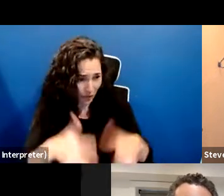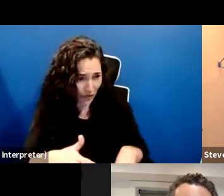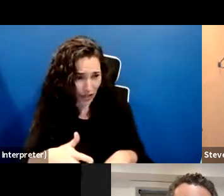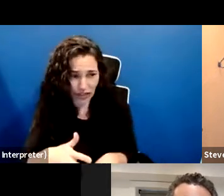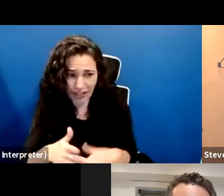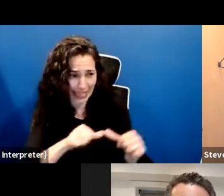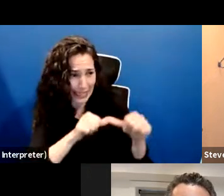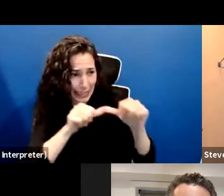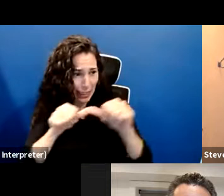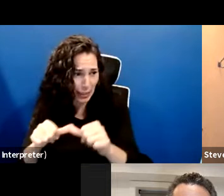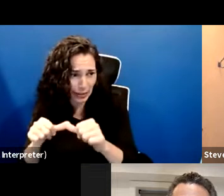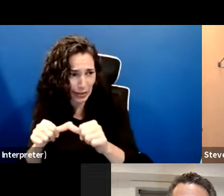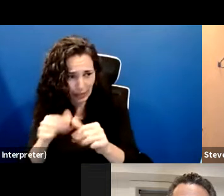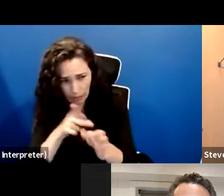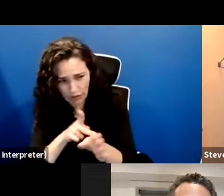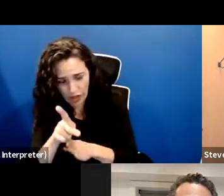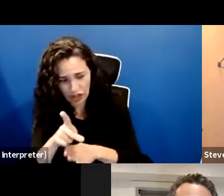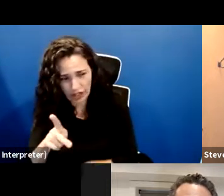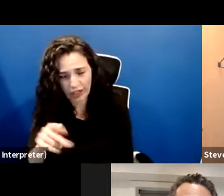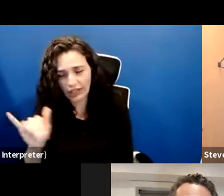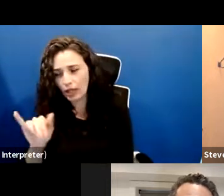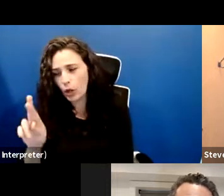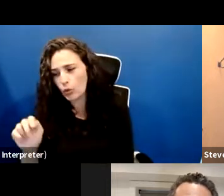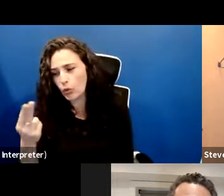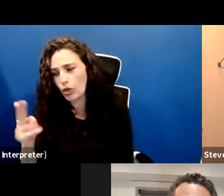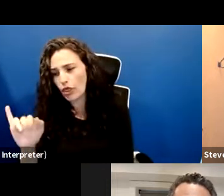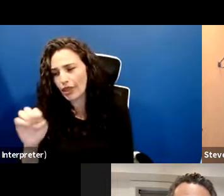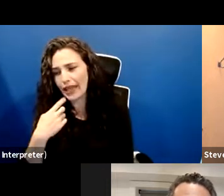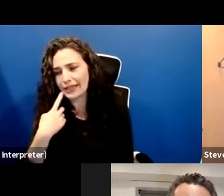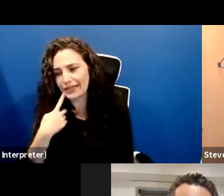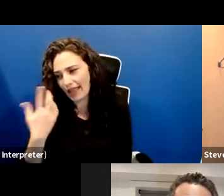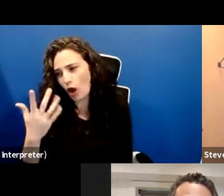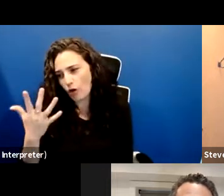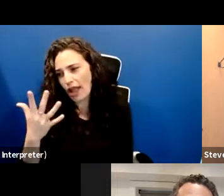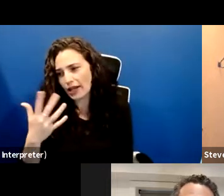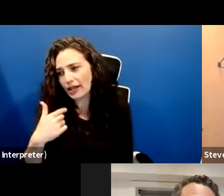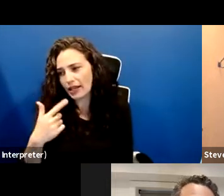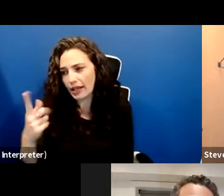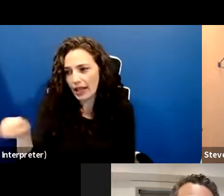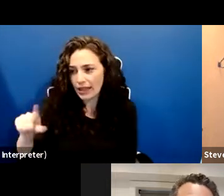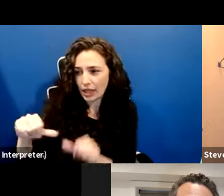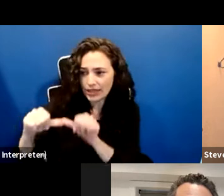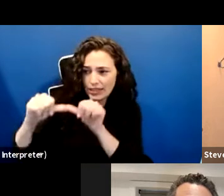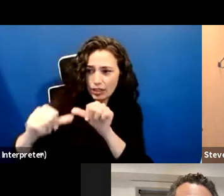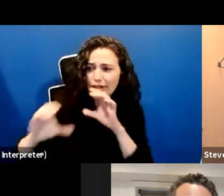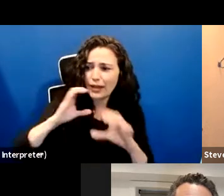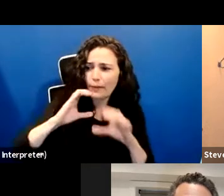you know, my patients have, they've communicated with the families of patients, deceased patients, continued to communicate.